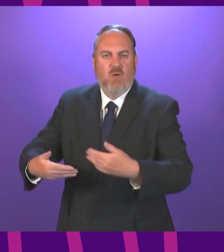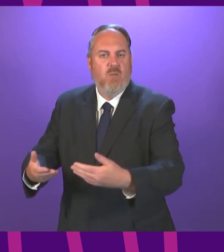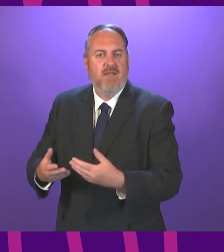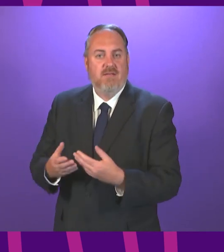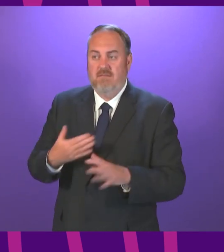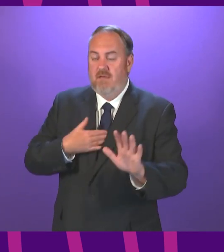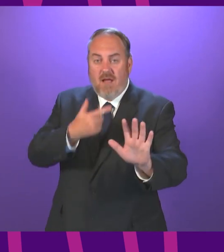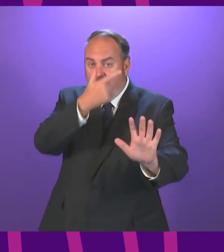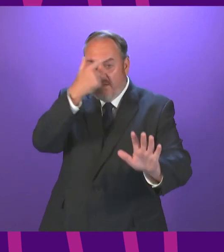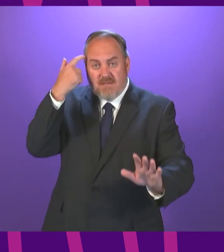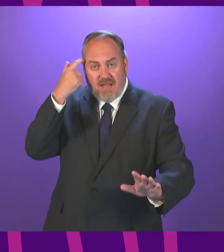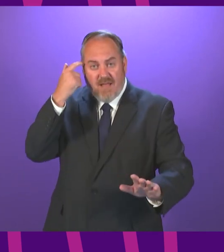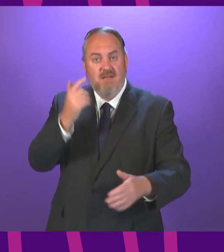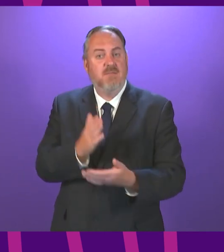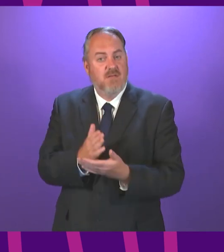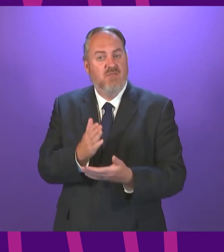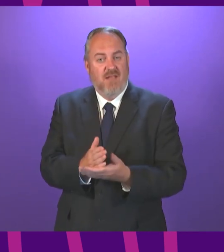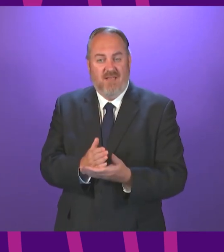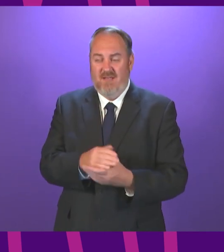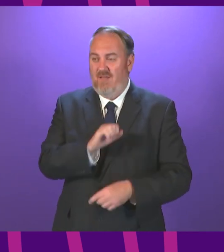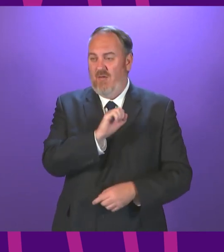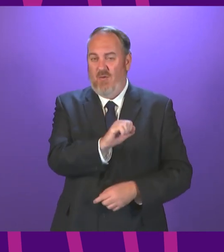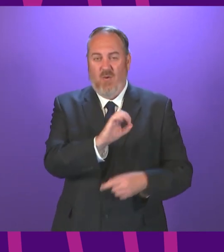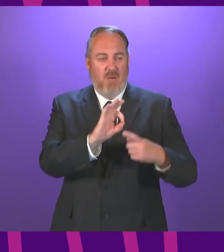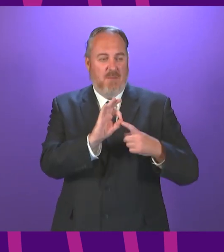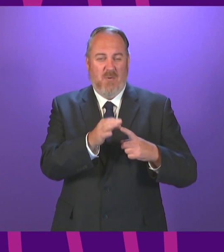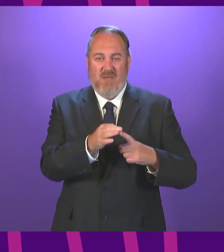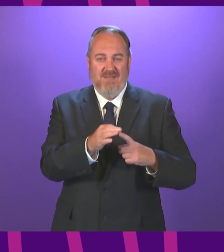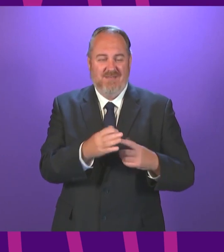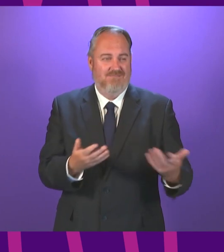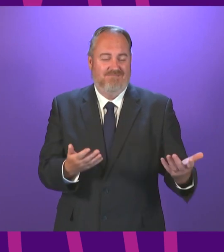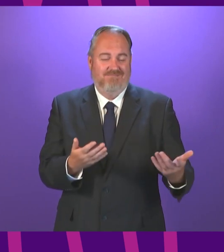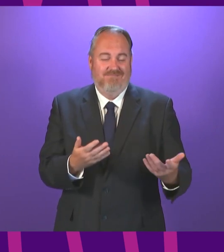but any credibility in that argument is holed below the waterline if it comes from the same